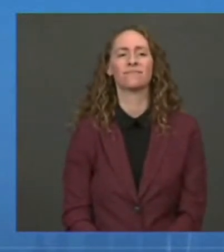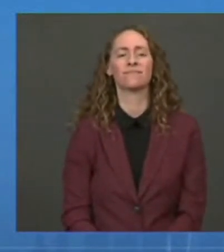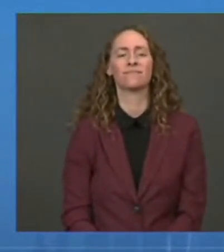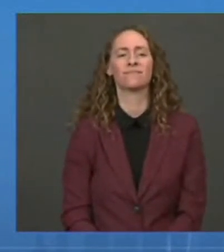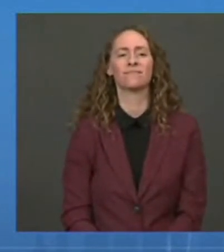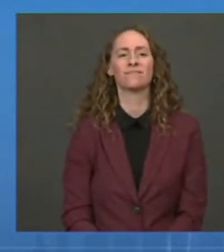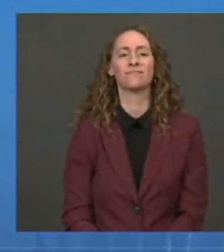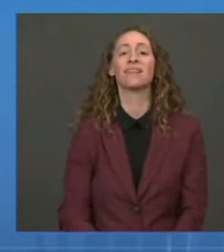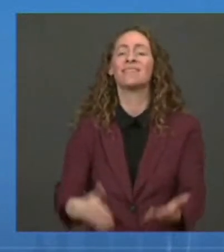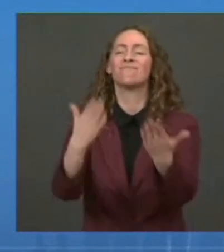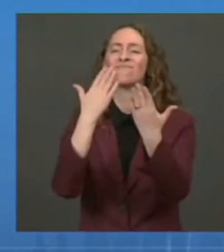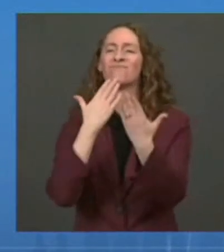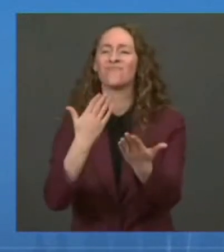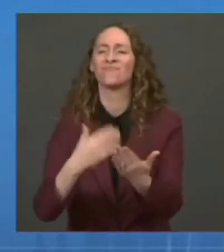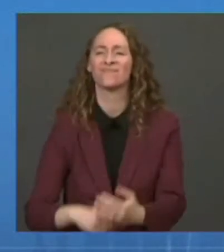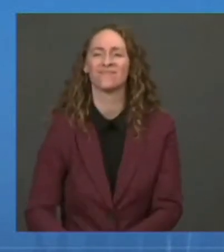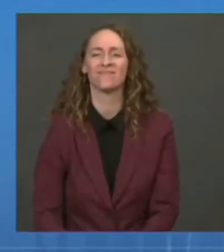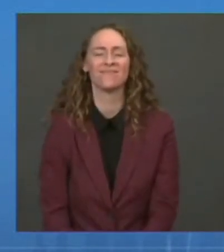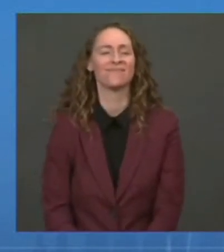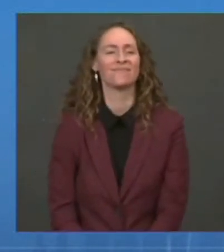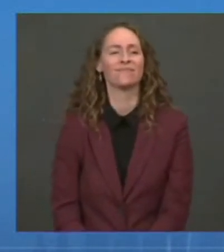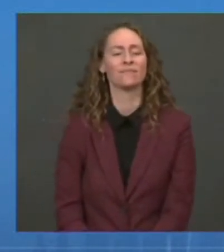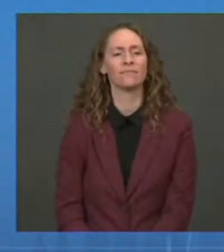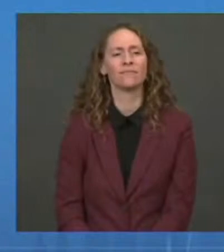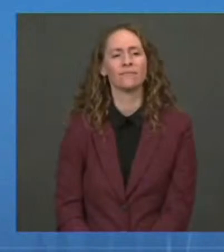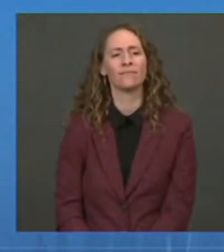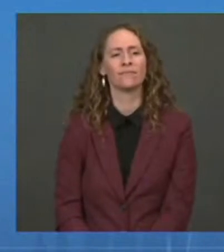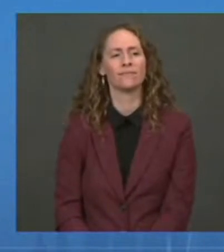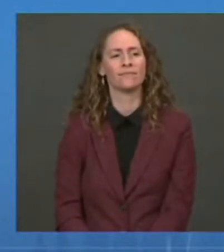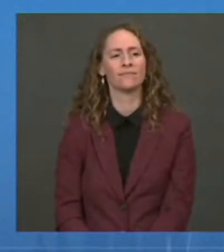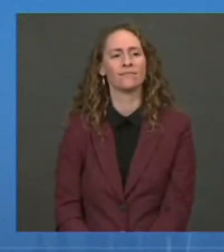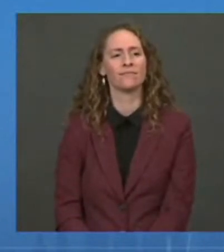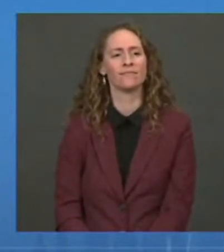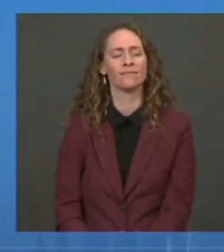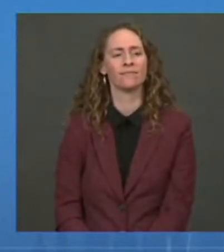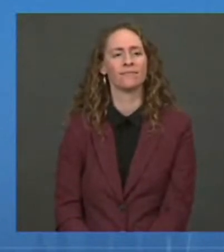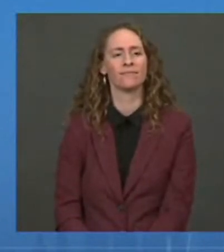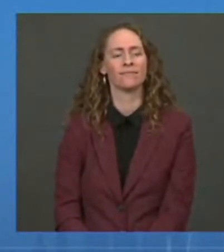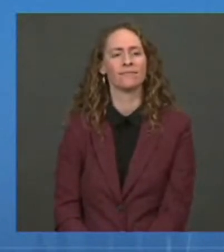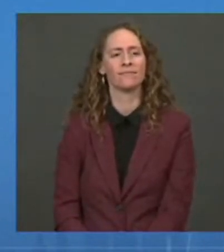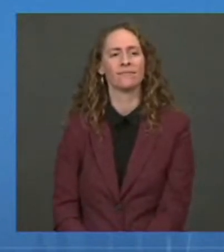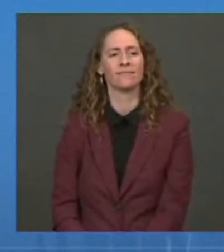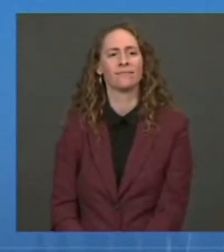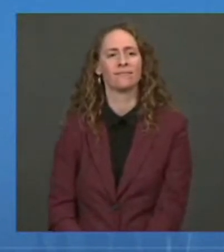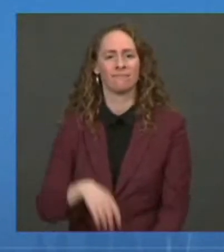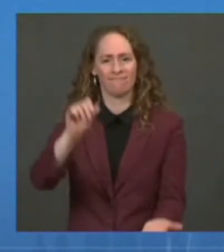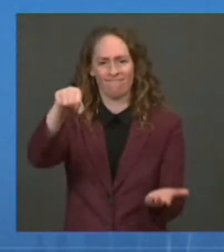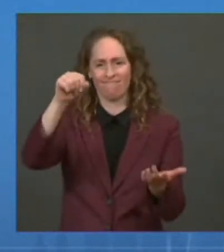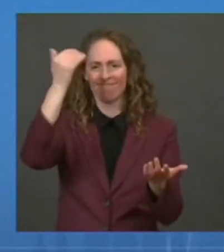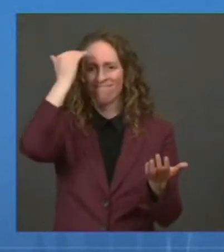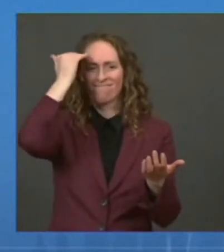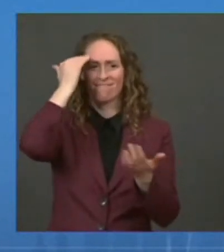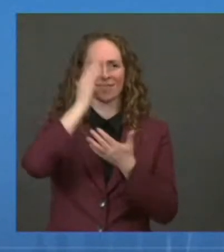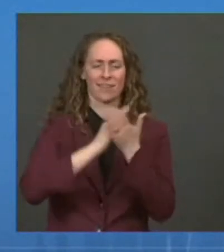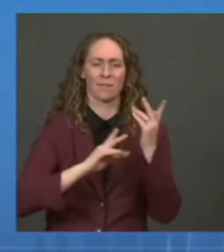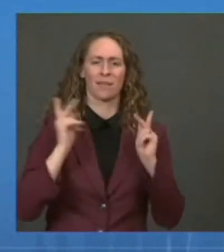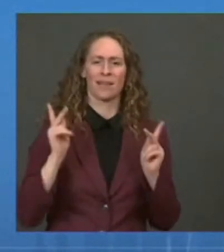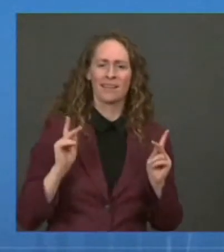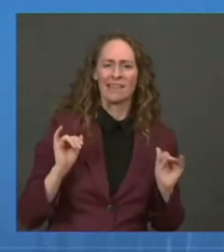ACTIONS. DOCTOR? THANK YOU SO MUCH JEFF AND GAD TO BE WITH YOU.